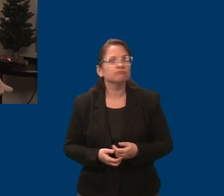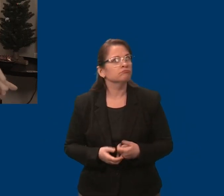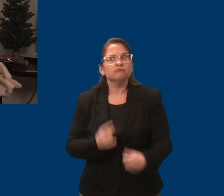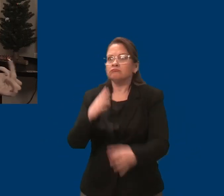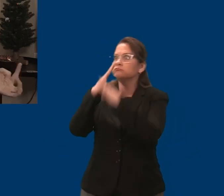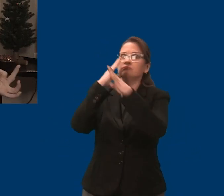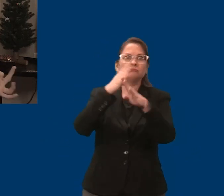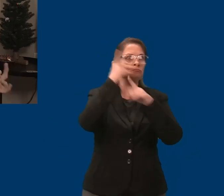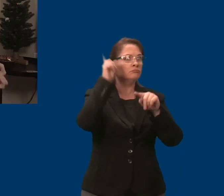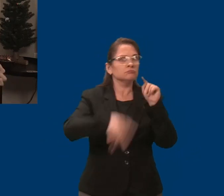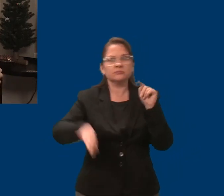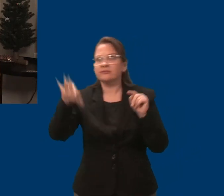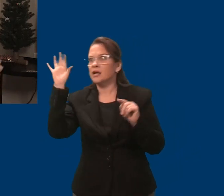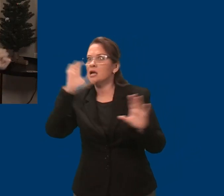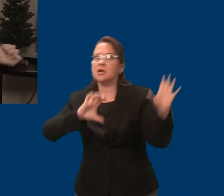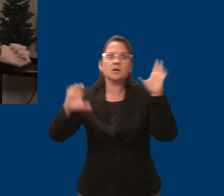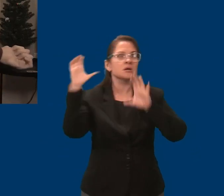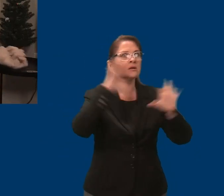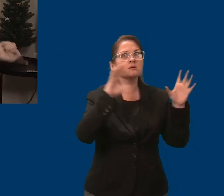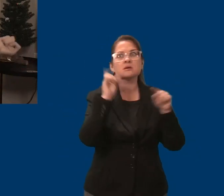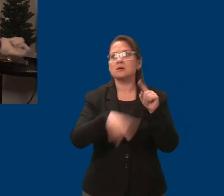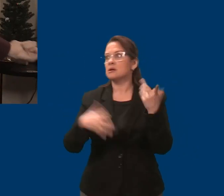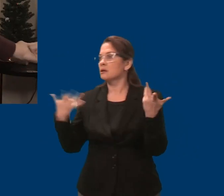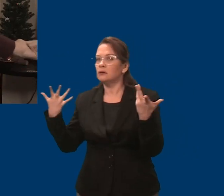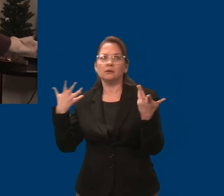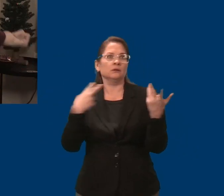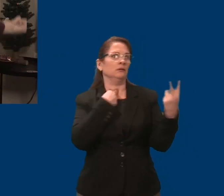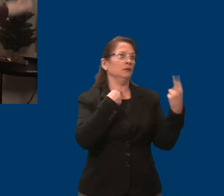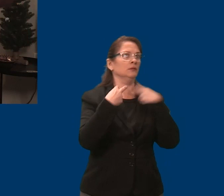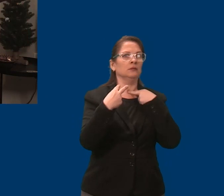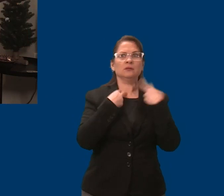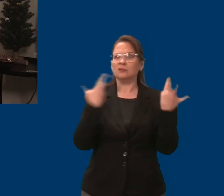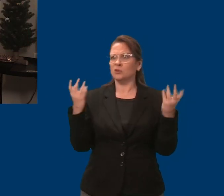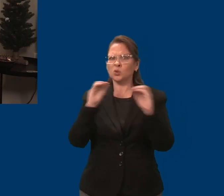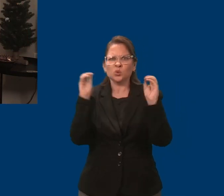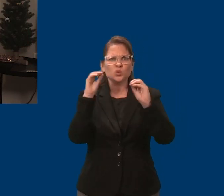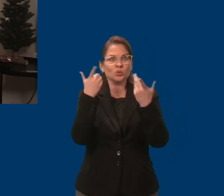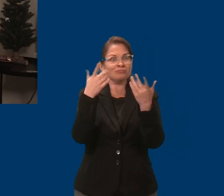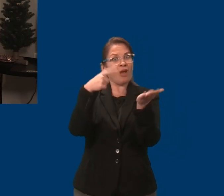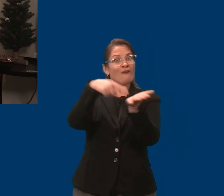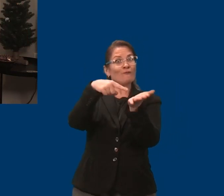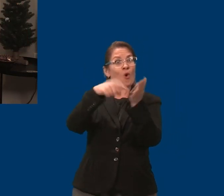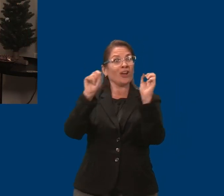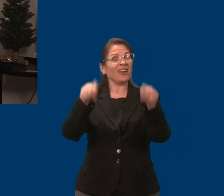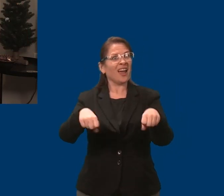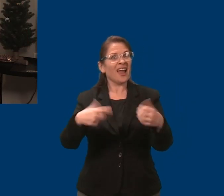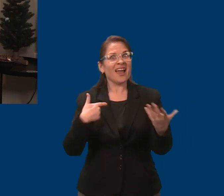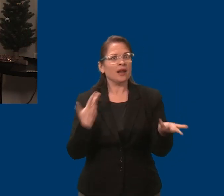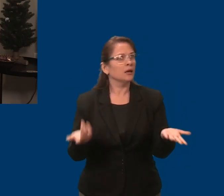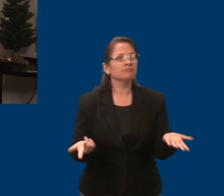and affordable housing. I recently did a search of apartment vacancies in Ramsey County.